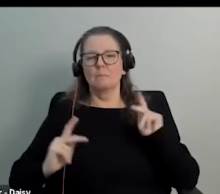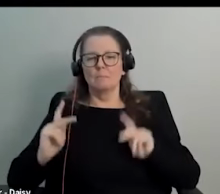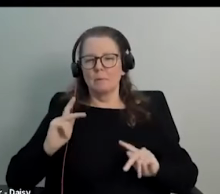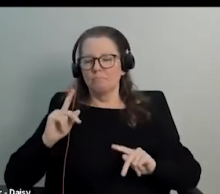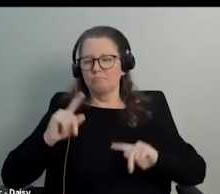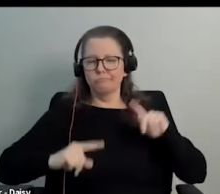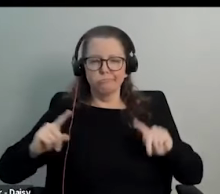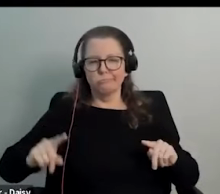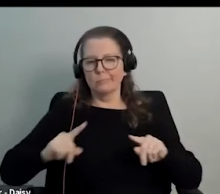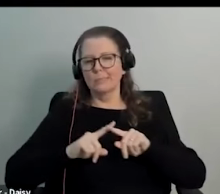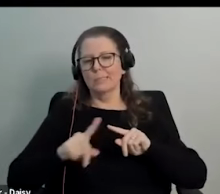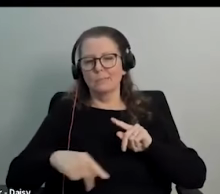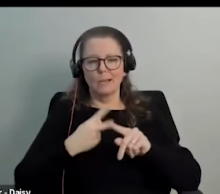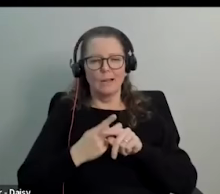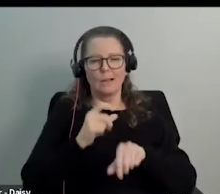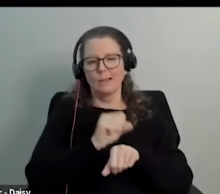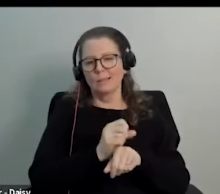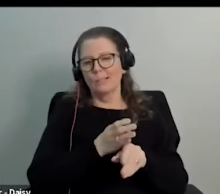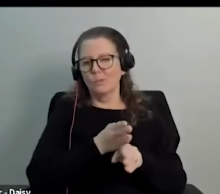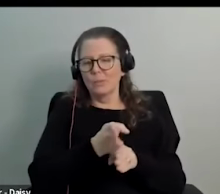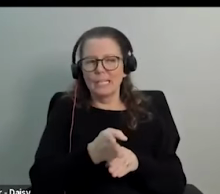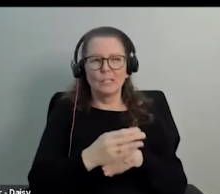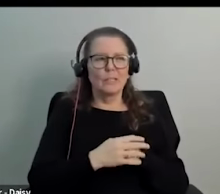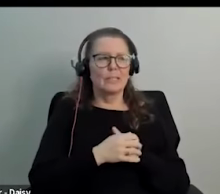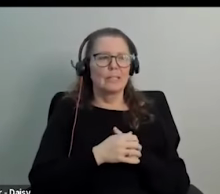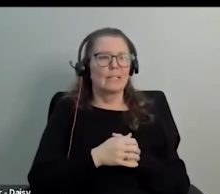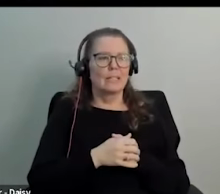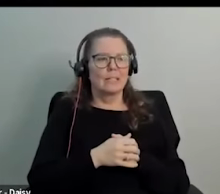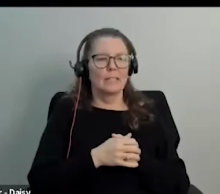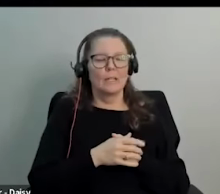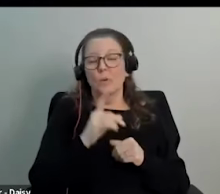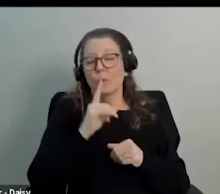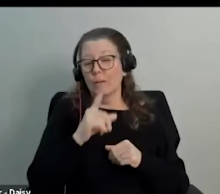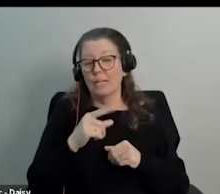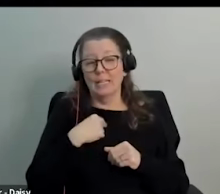And quite frankly, I look for experience over certifications